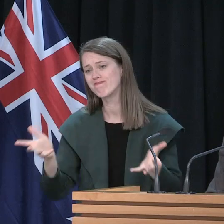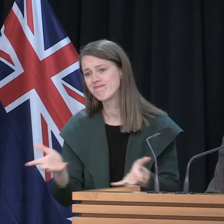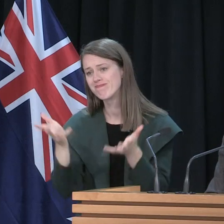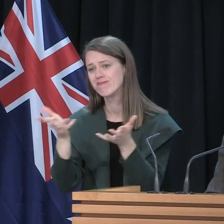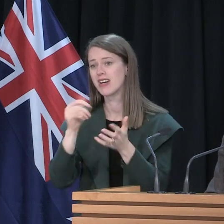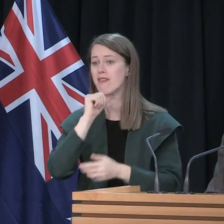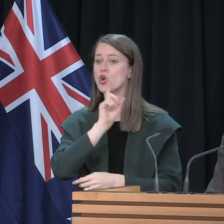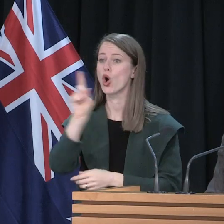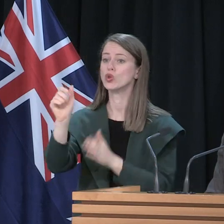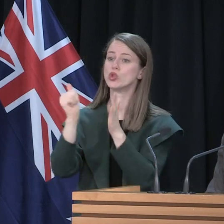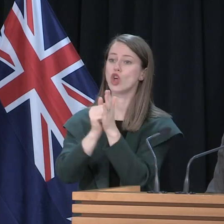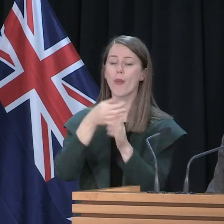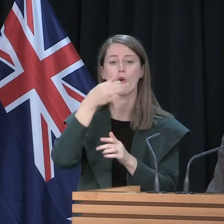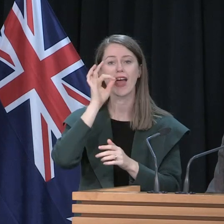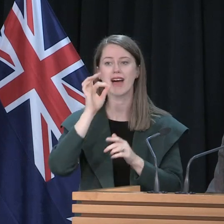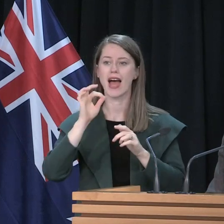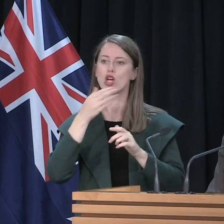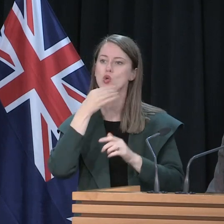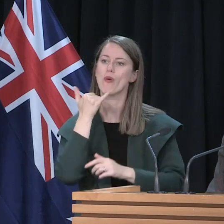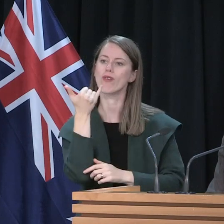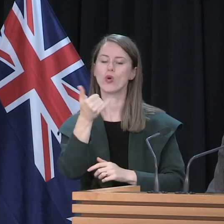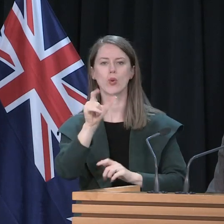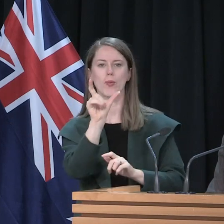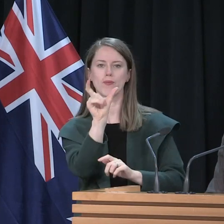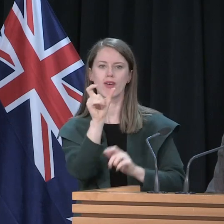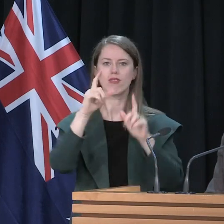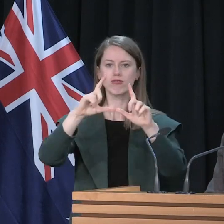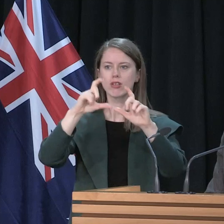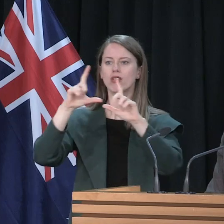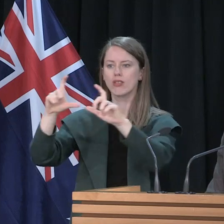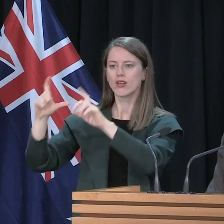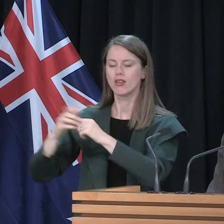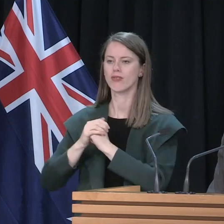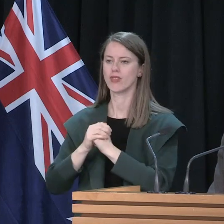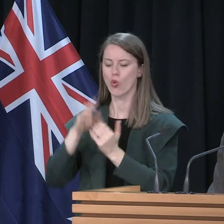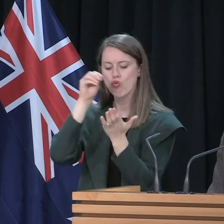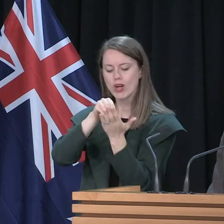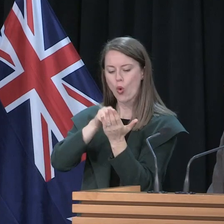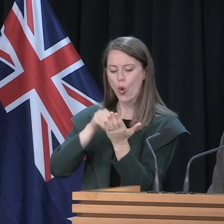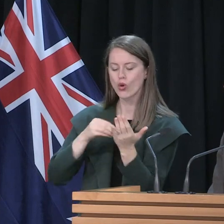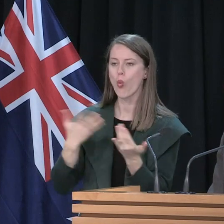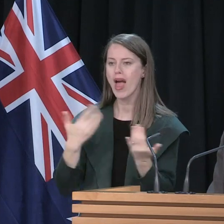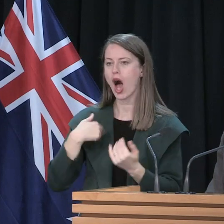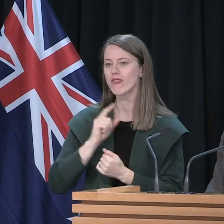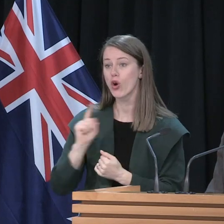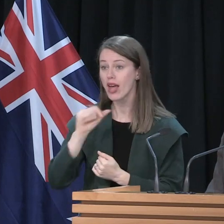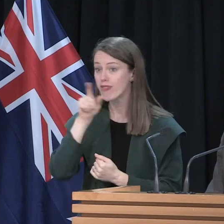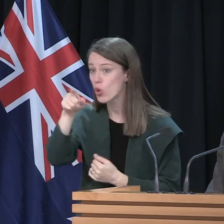message to all New Zealanders please step up your efforts, scan wherever you go and keep